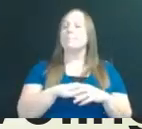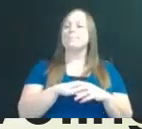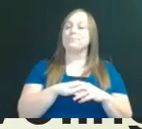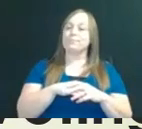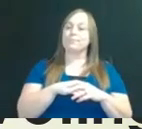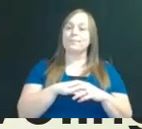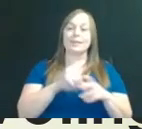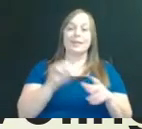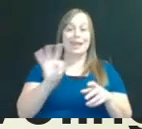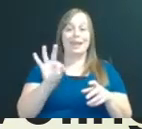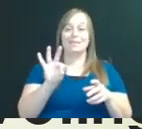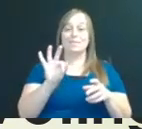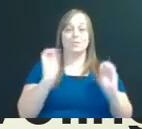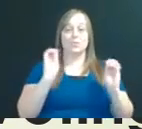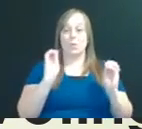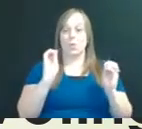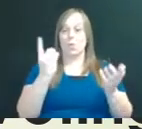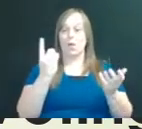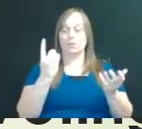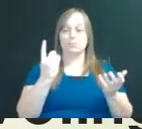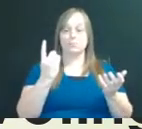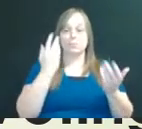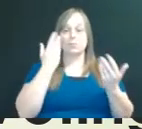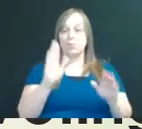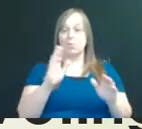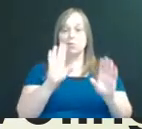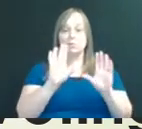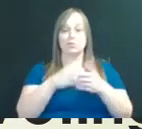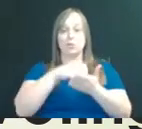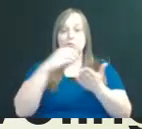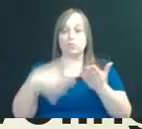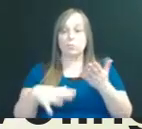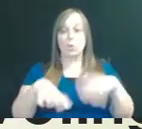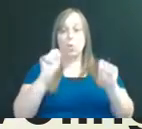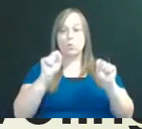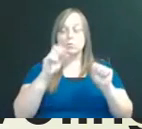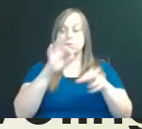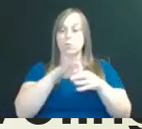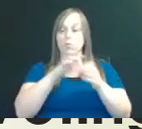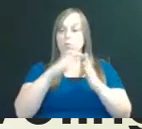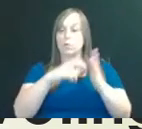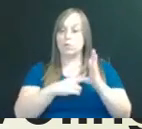If there's no one, if you don't have a student group who's interested in hosting a voter registration drive,